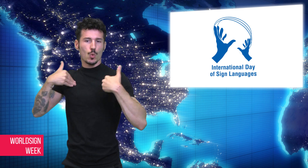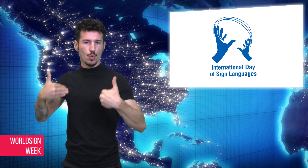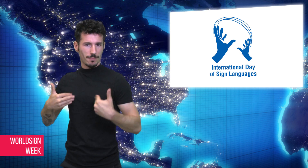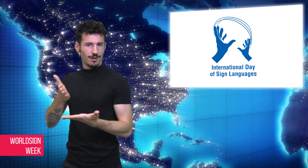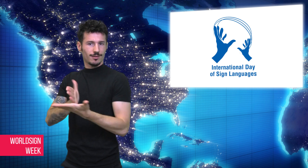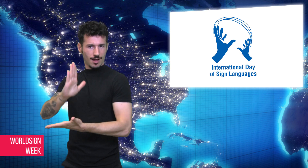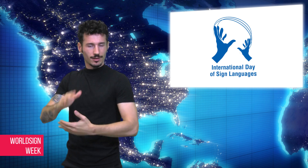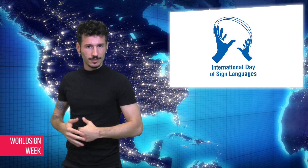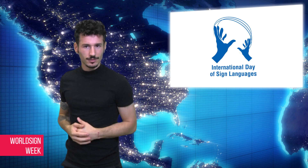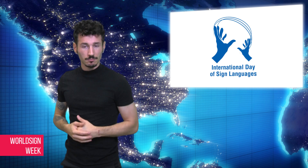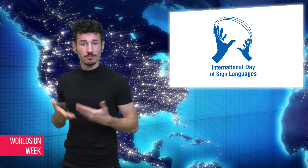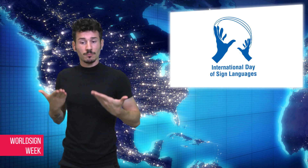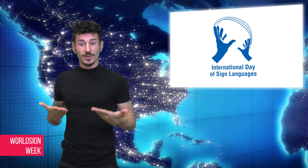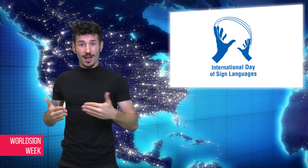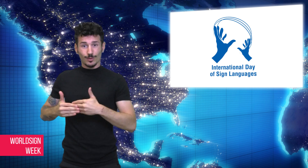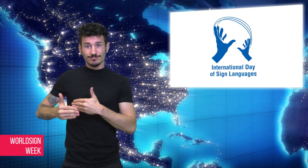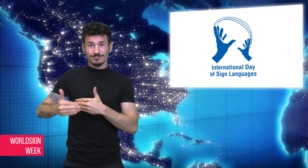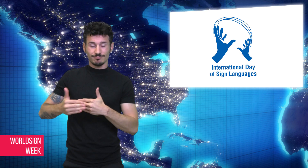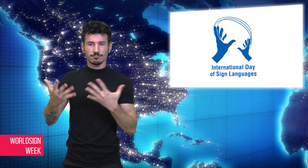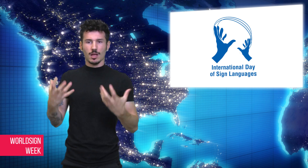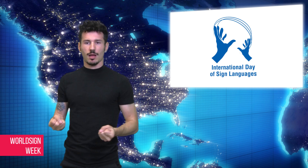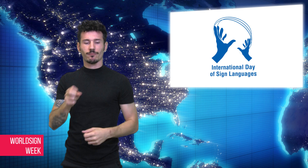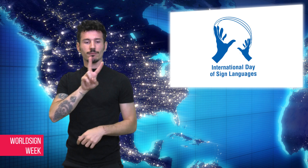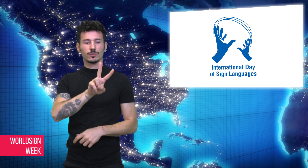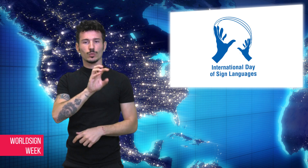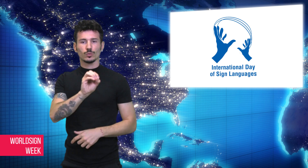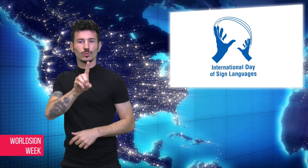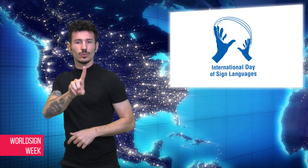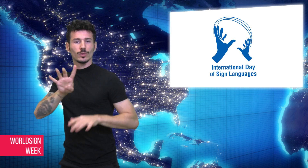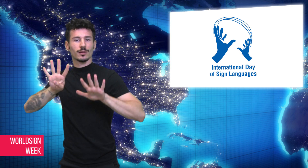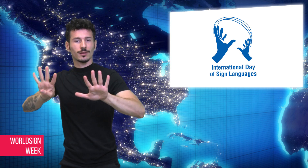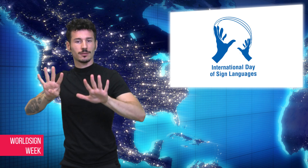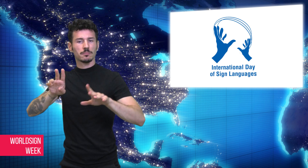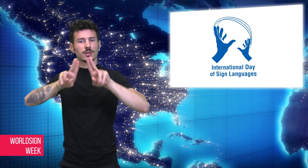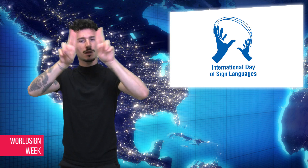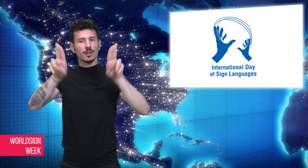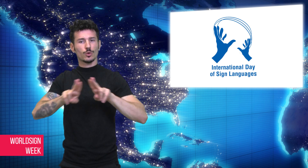York City, USA that research and advocate human